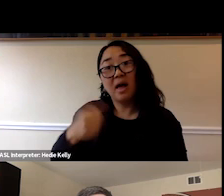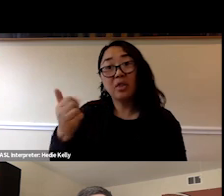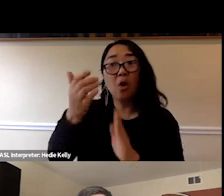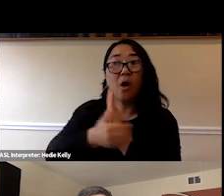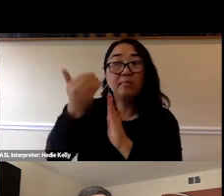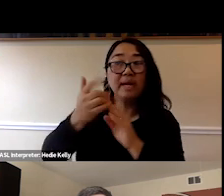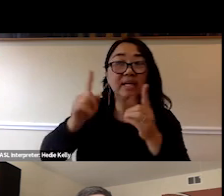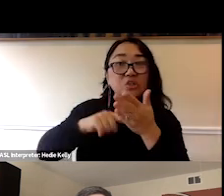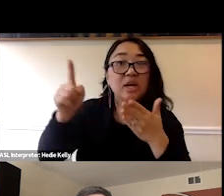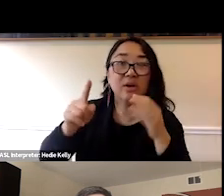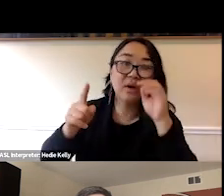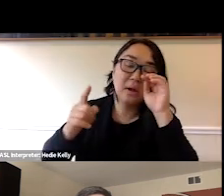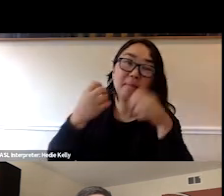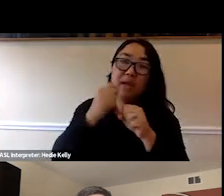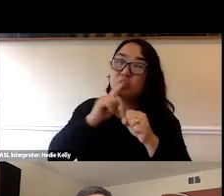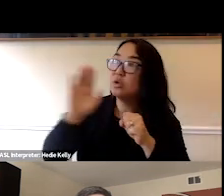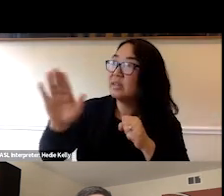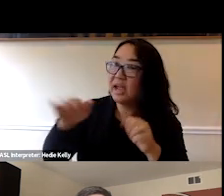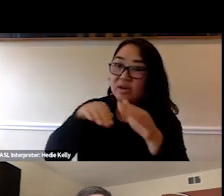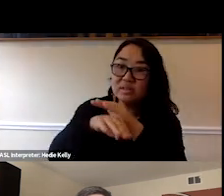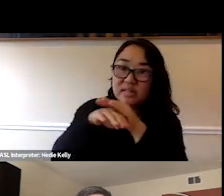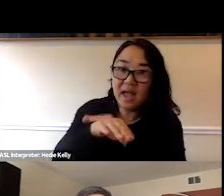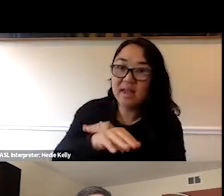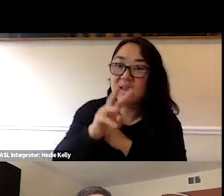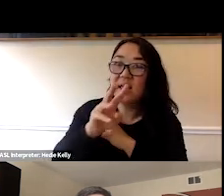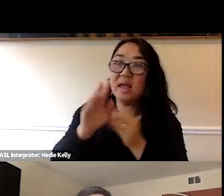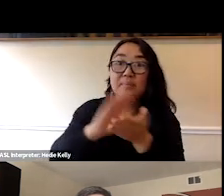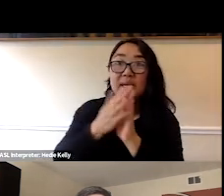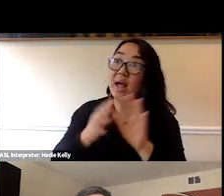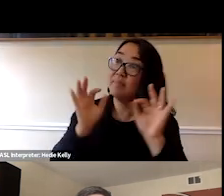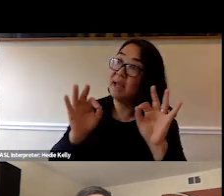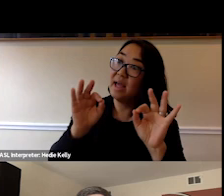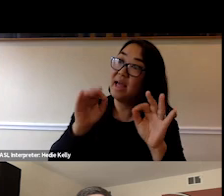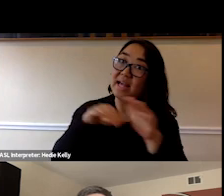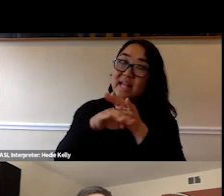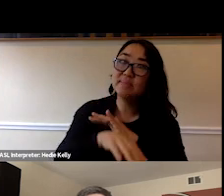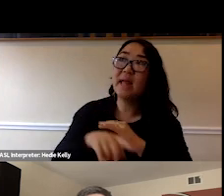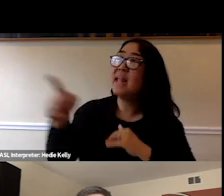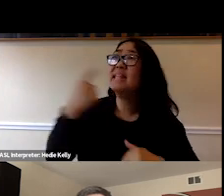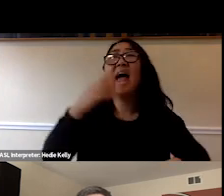They use that to make sure that their site is accessible, and they think, Well, I got 100% accessible on Lighthouse.